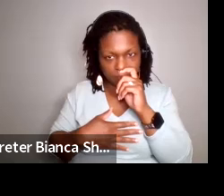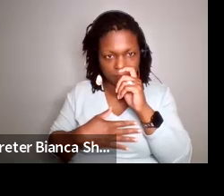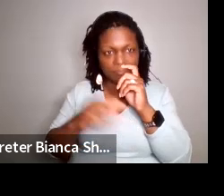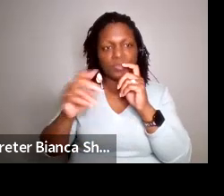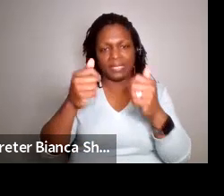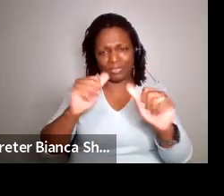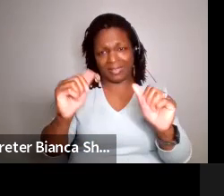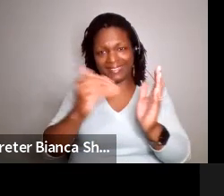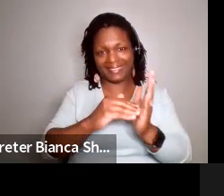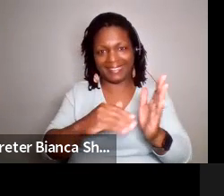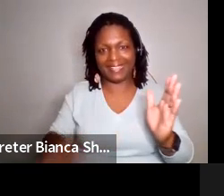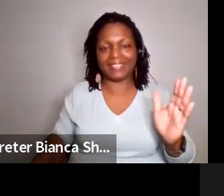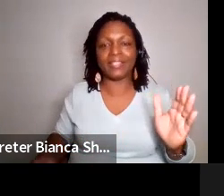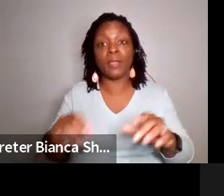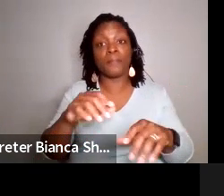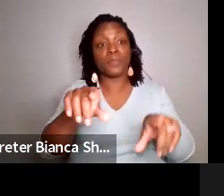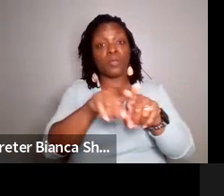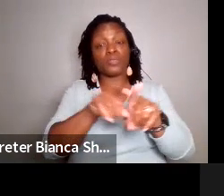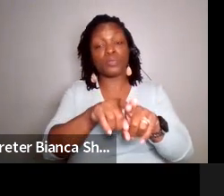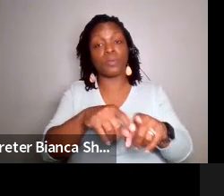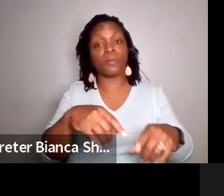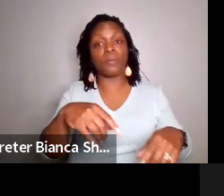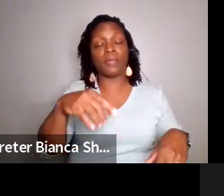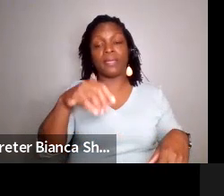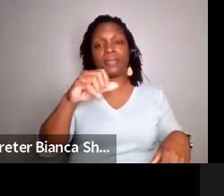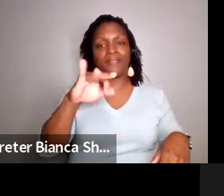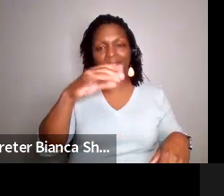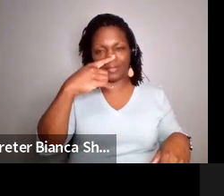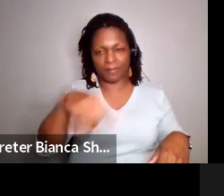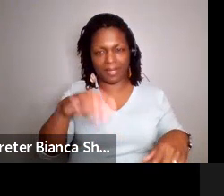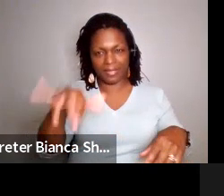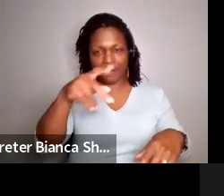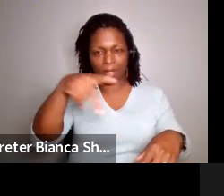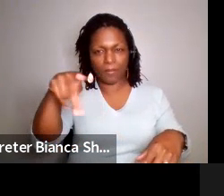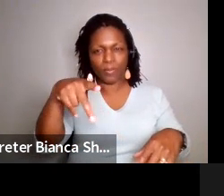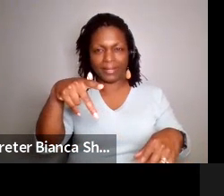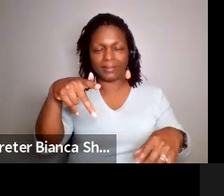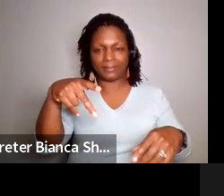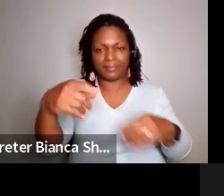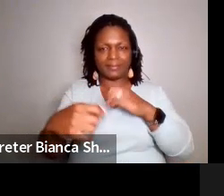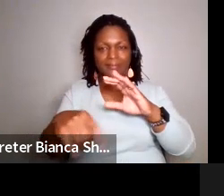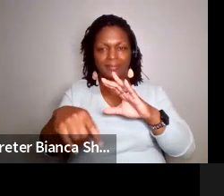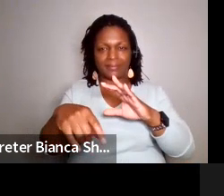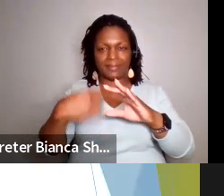But also if you guys could also see me the powerpoint, i'll link it in our document, we'll be collecting everything.